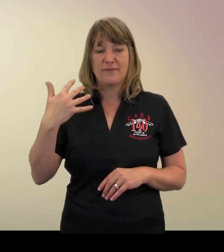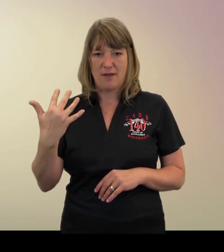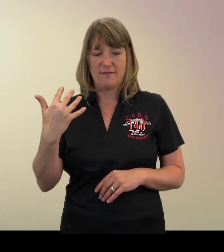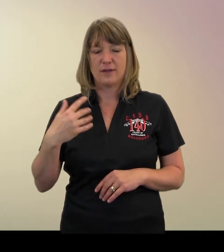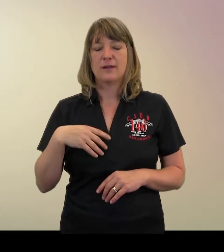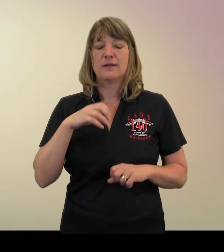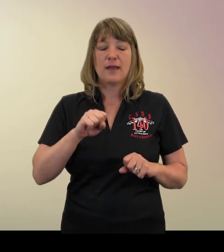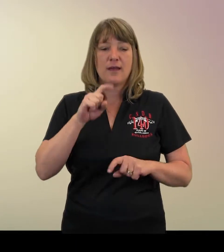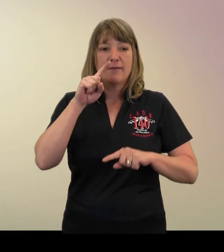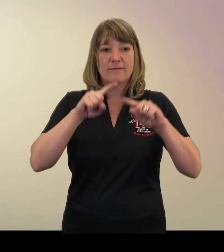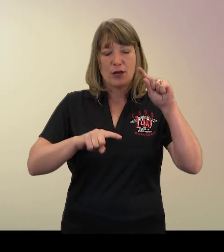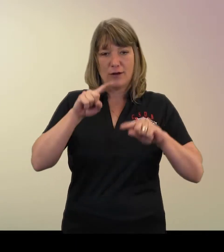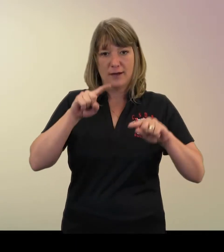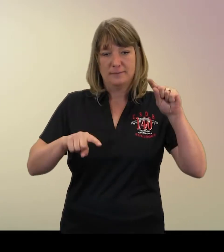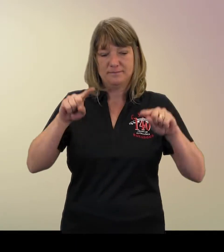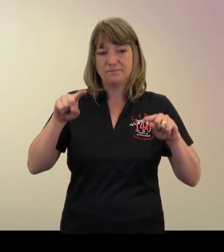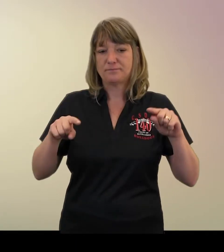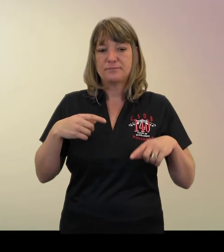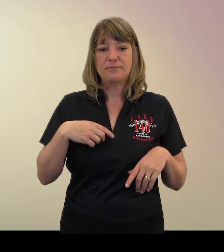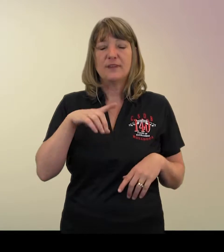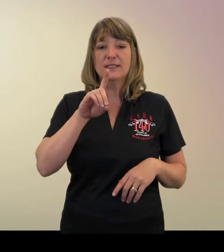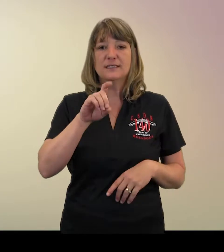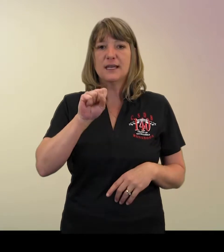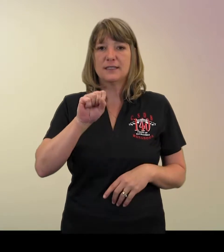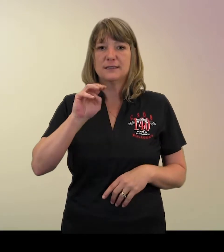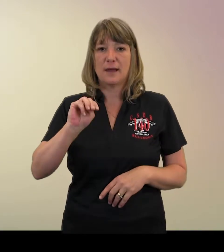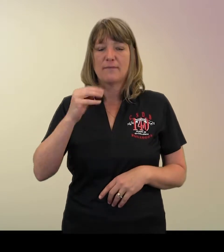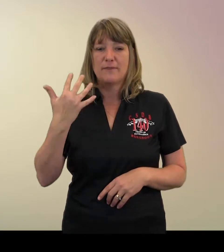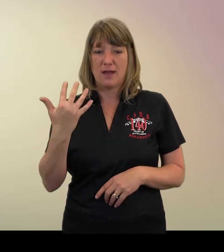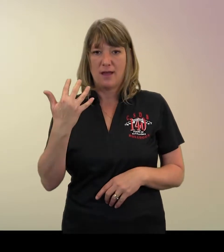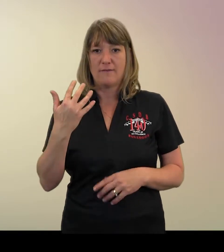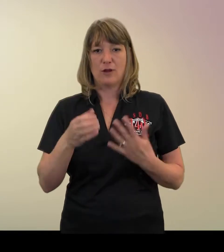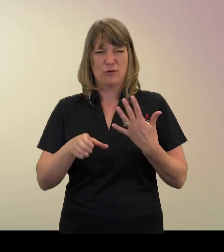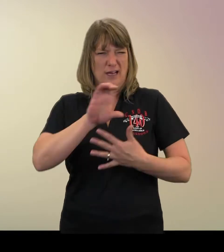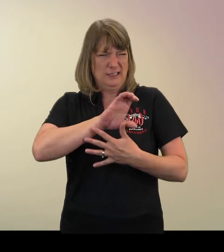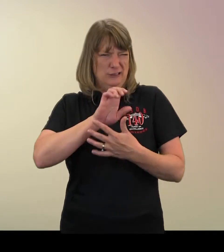This can vary and the DSM-5 changed this criteria